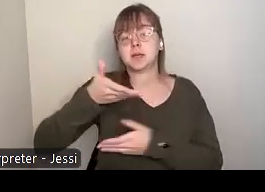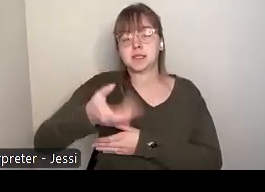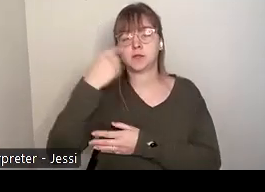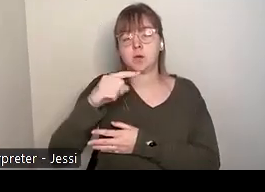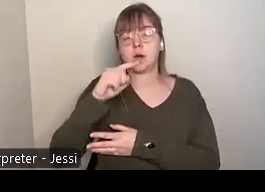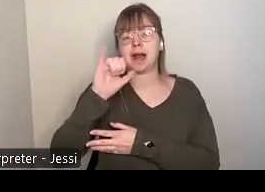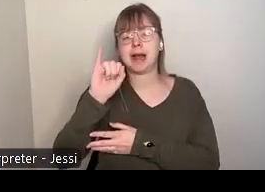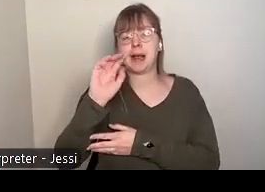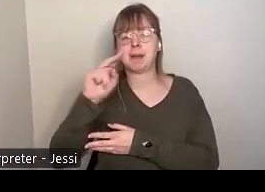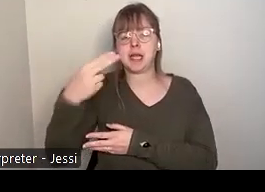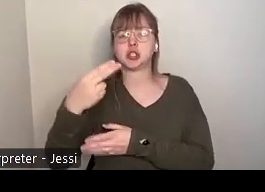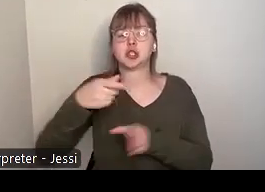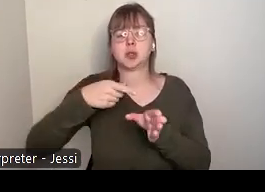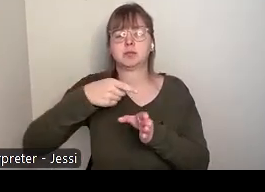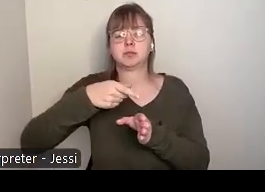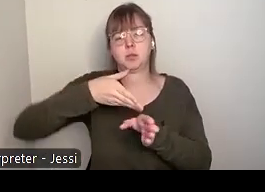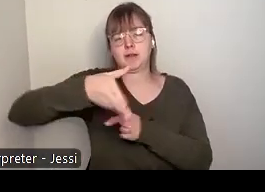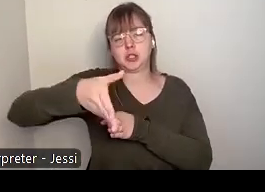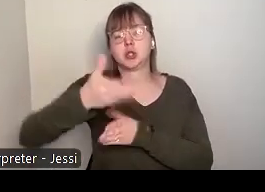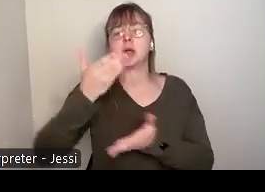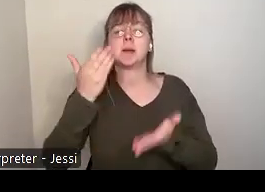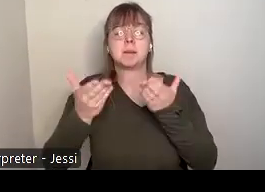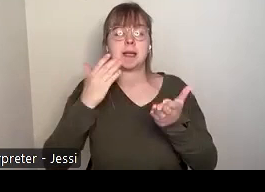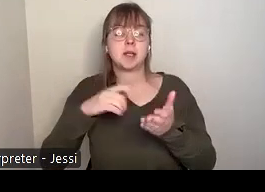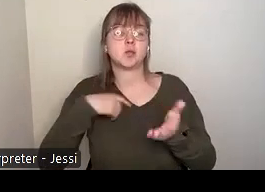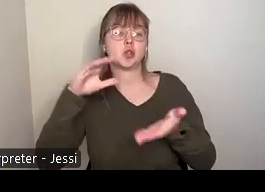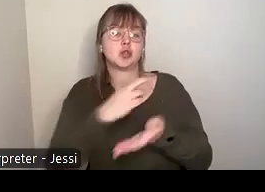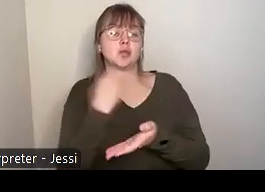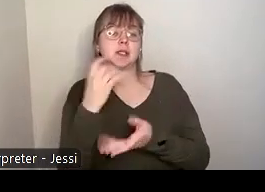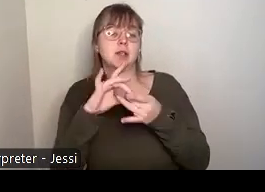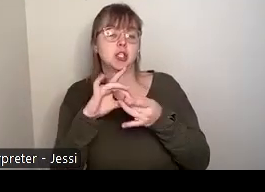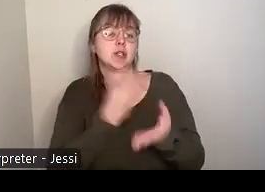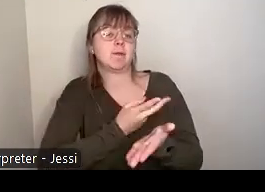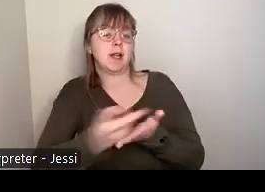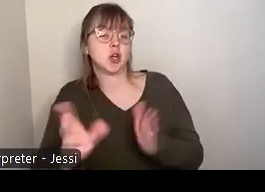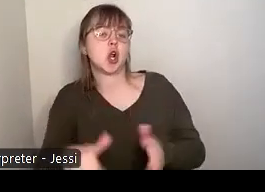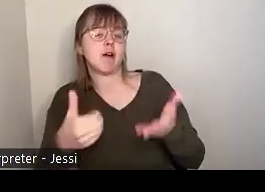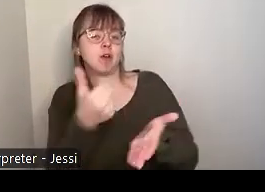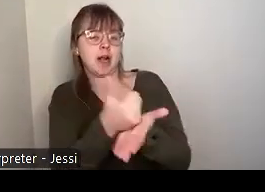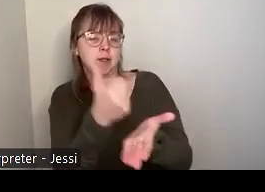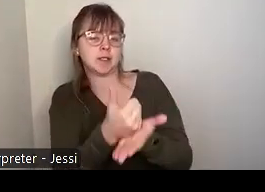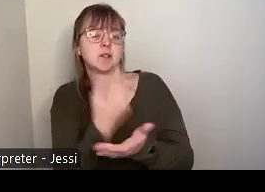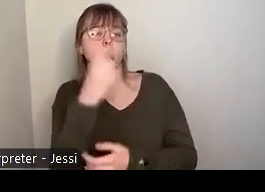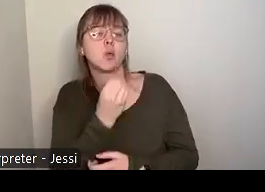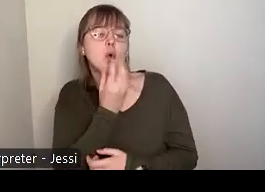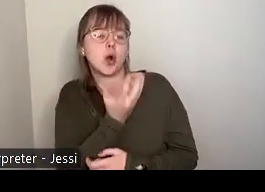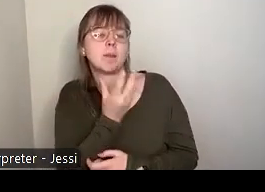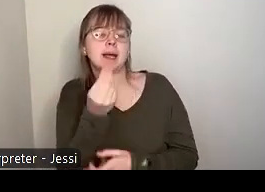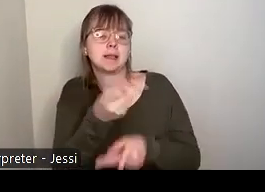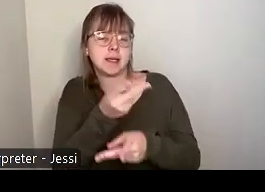responses and family culture is present in all caregiving interactions so these are some of the